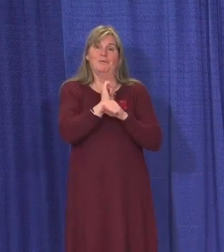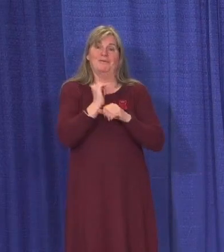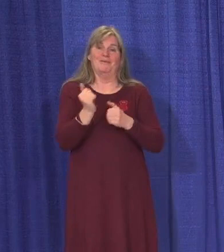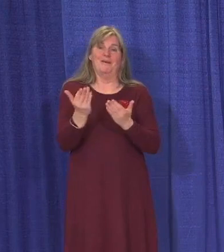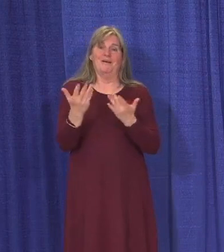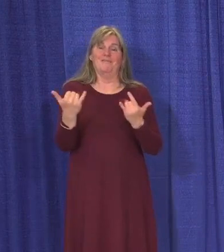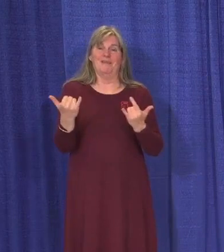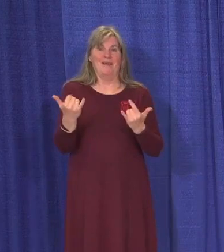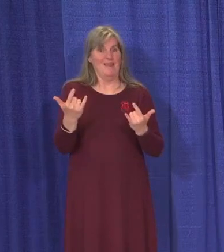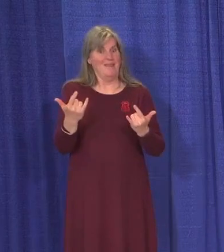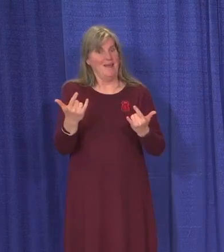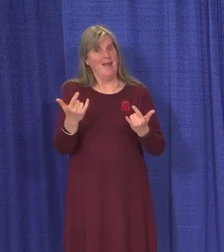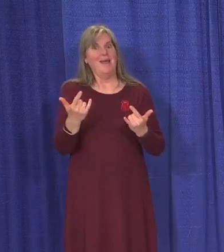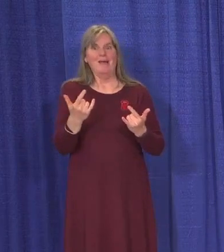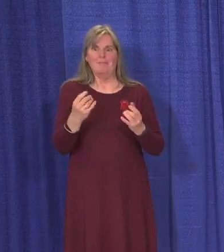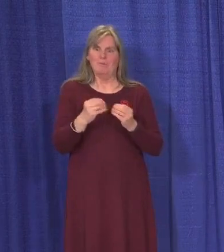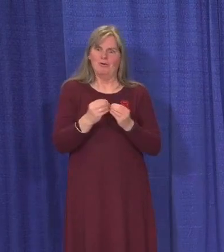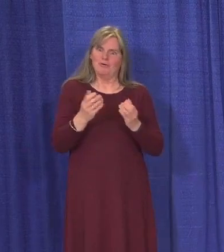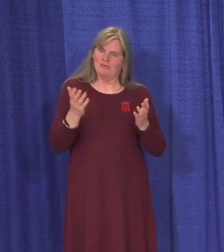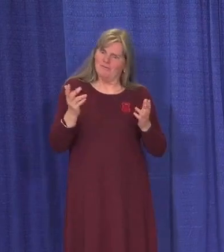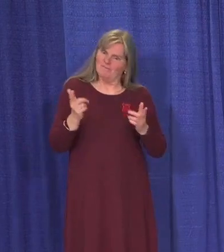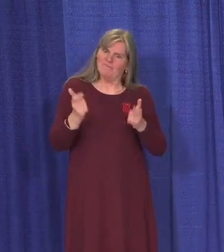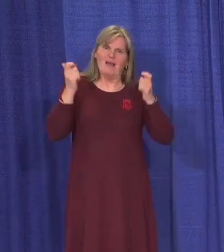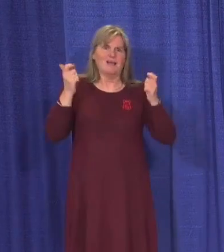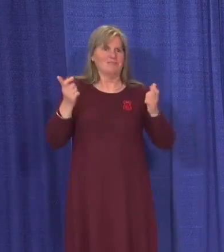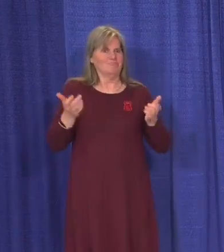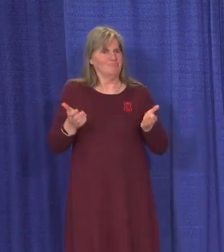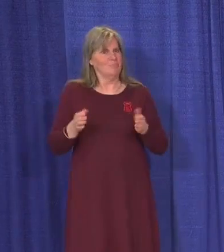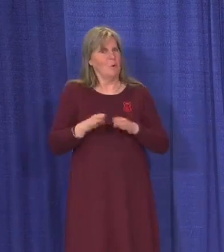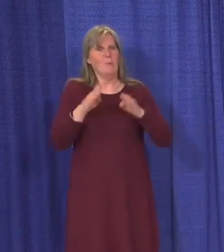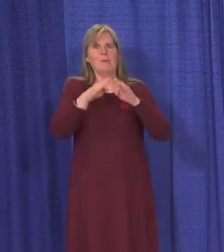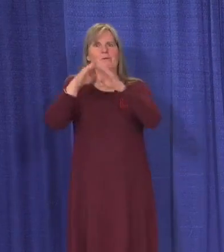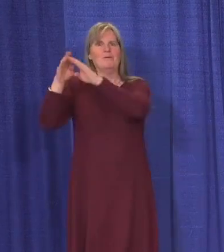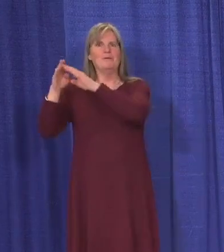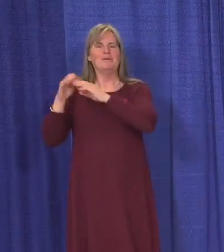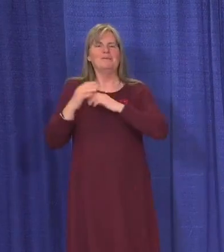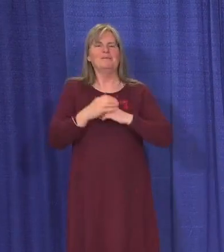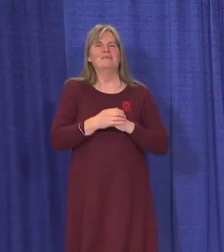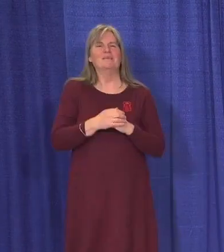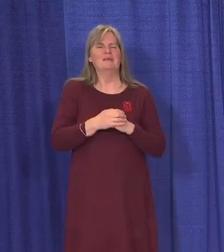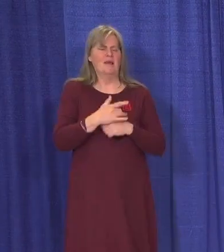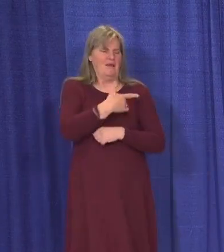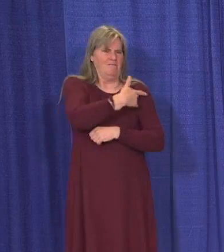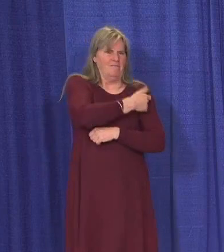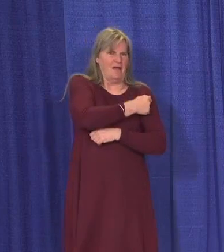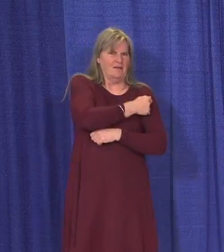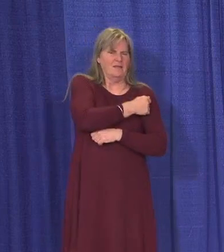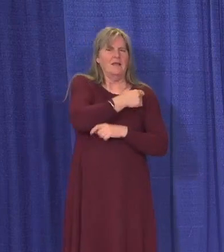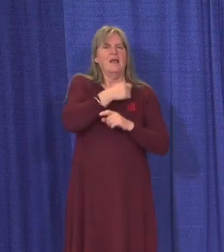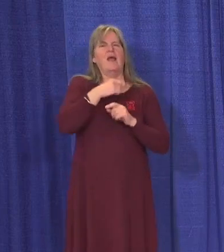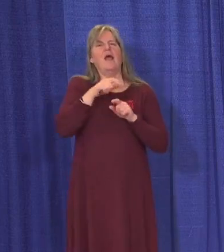distance we choose and we will get back there on the safest path so we can get back there